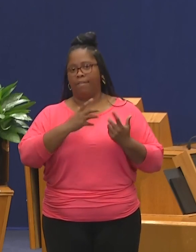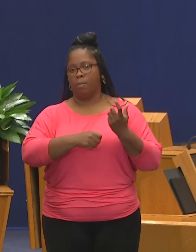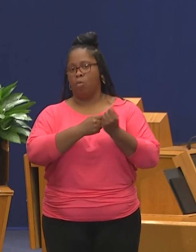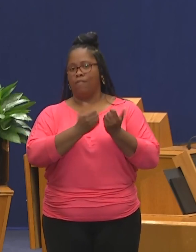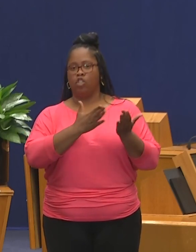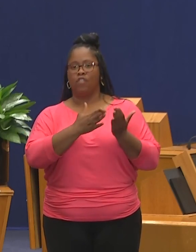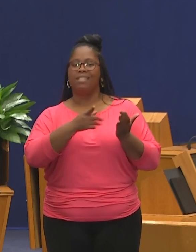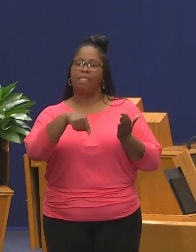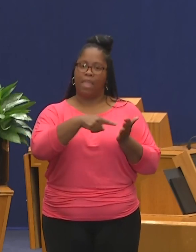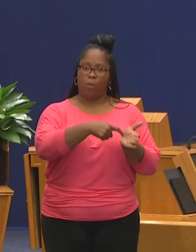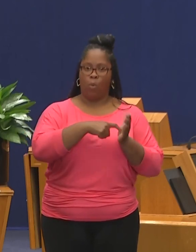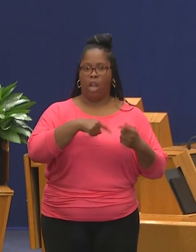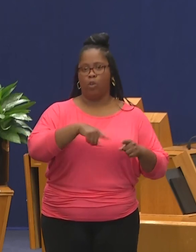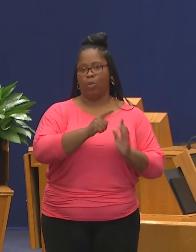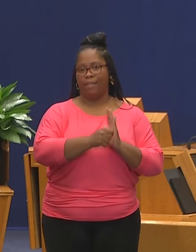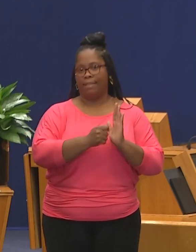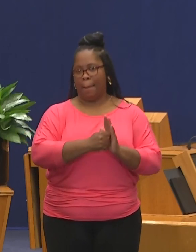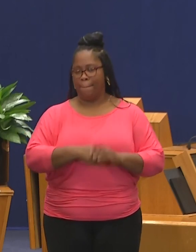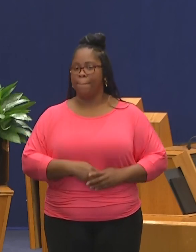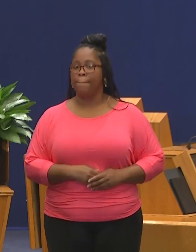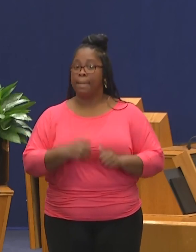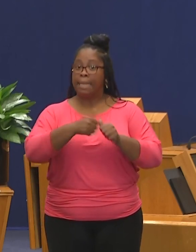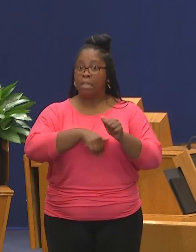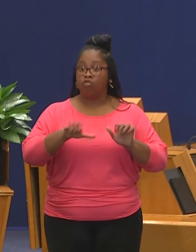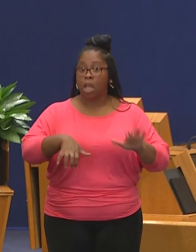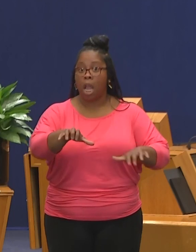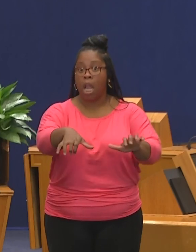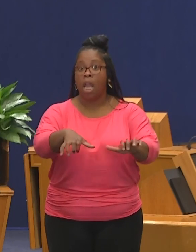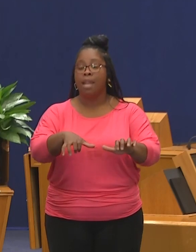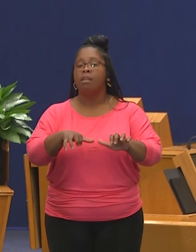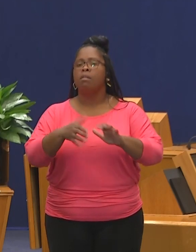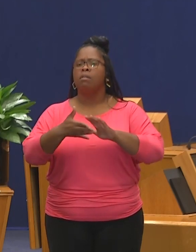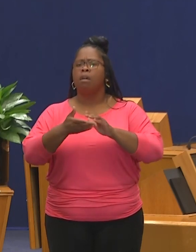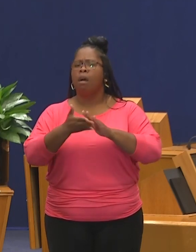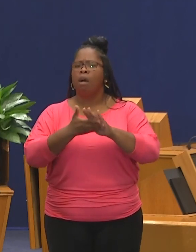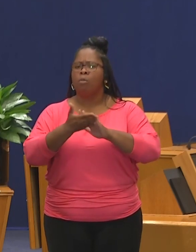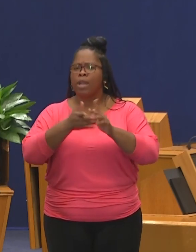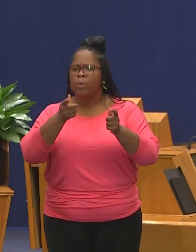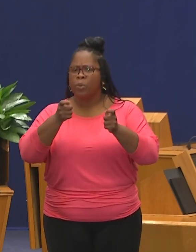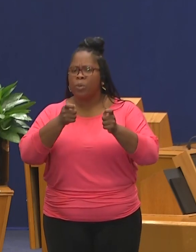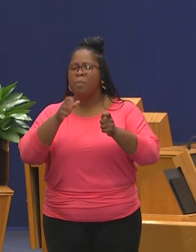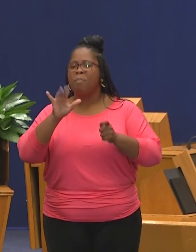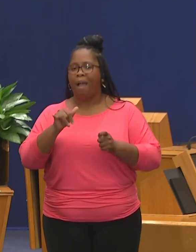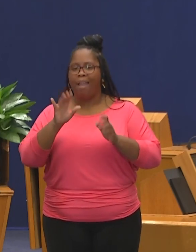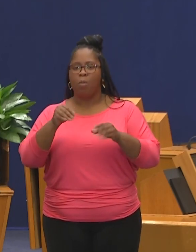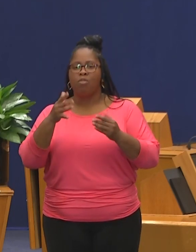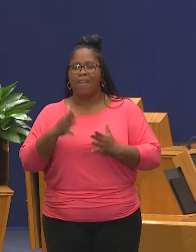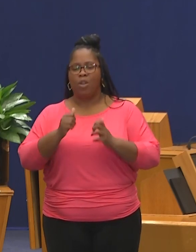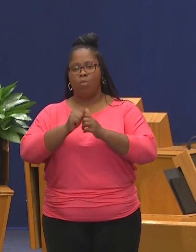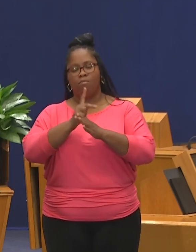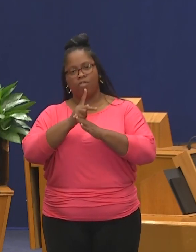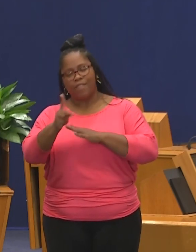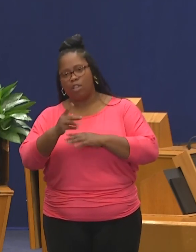THE SUPPORTIVE SERVICES THEY NEED DURING THIS TIME. EACH SITE IS OPERATED BY A